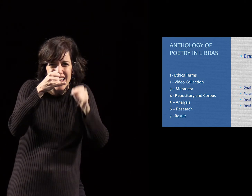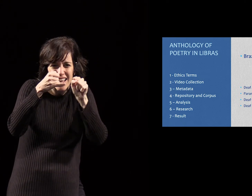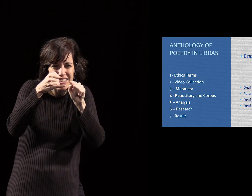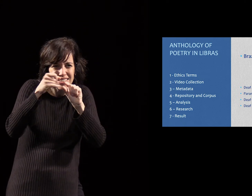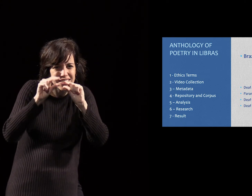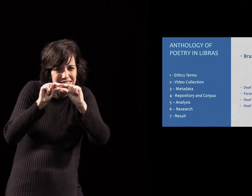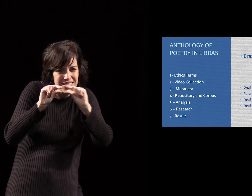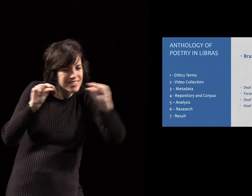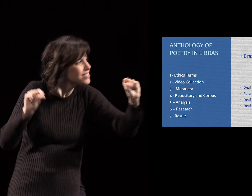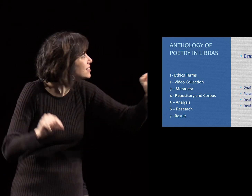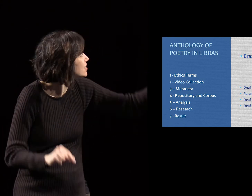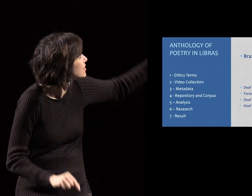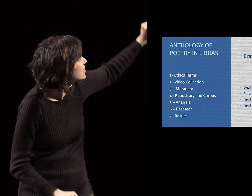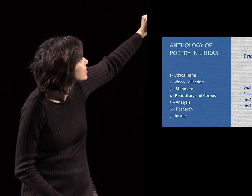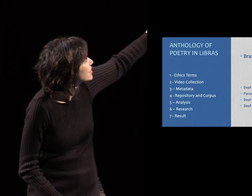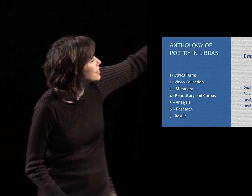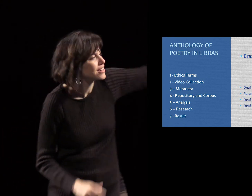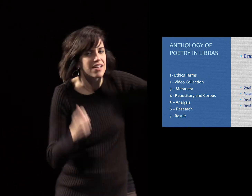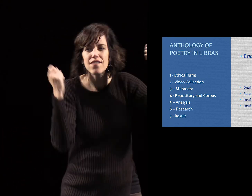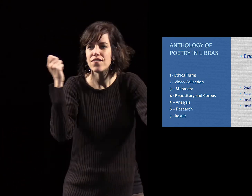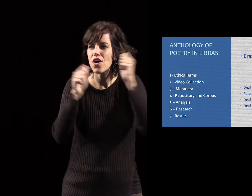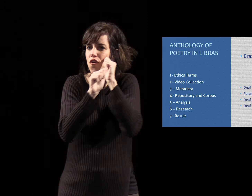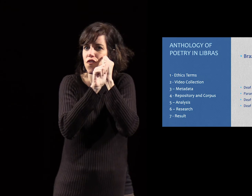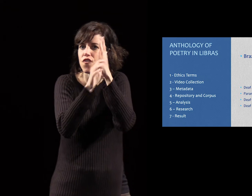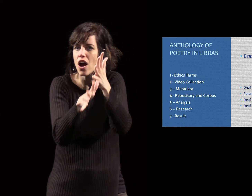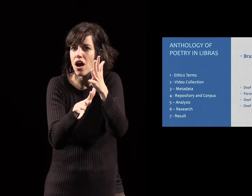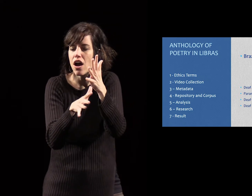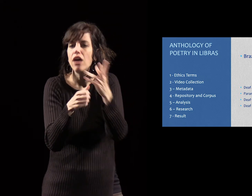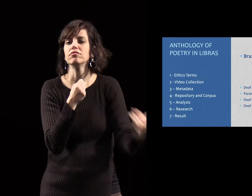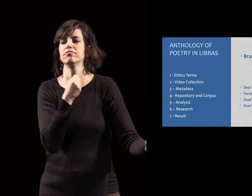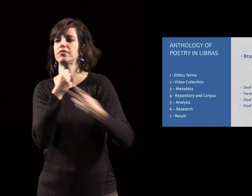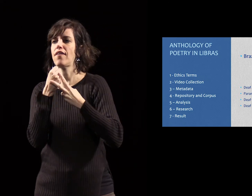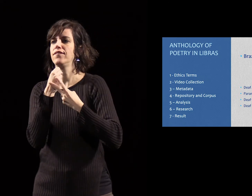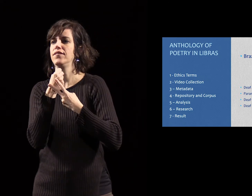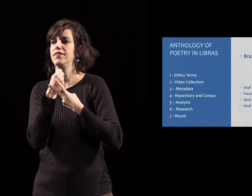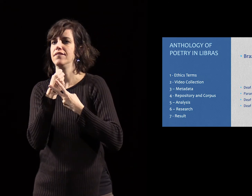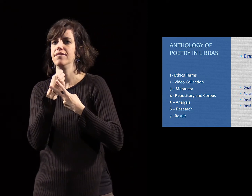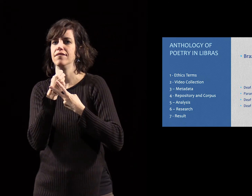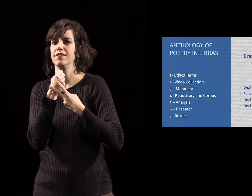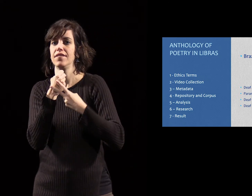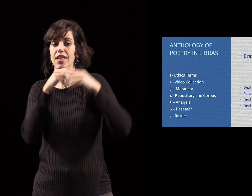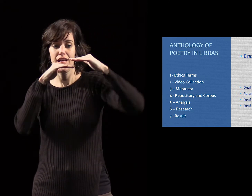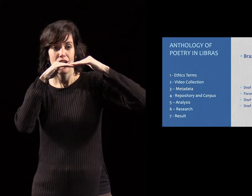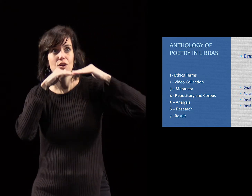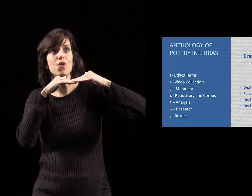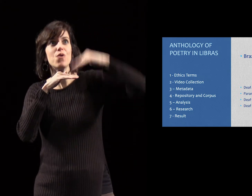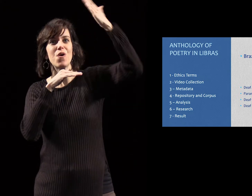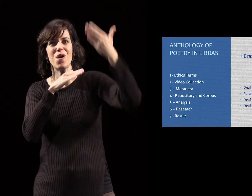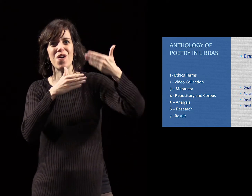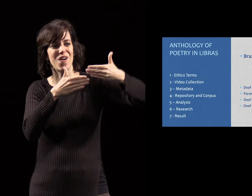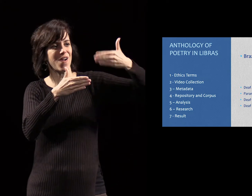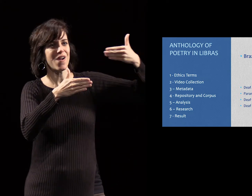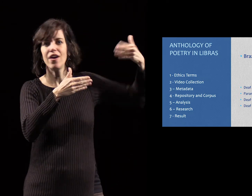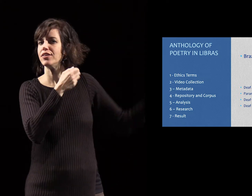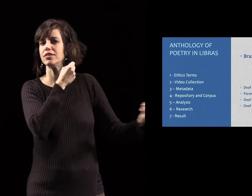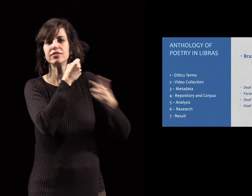That last bullet, the Deaf Folklore Festival, we do have video saved from that.